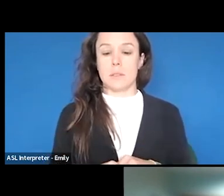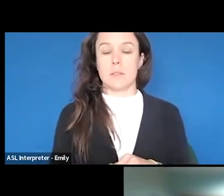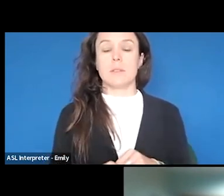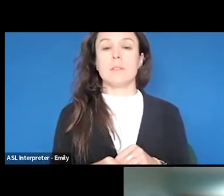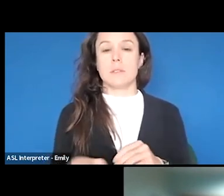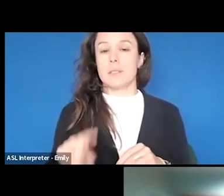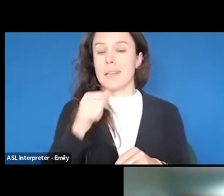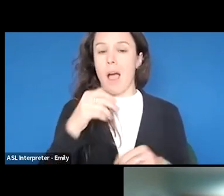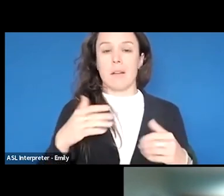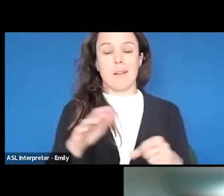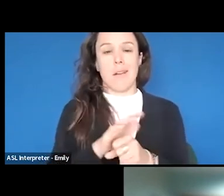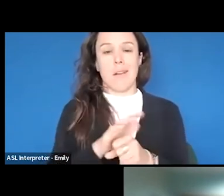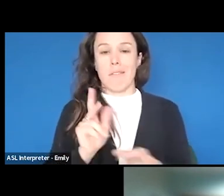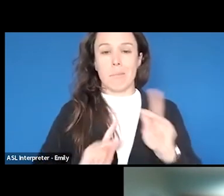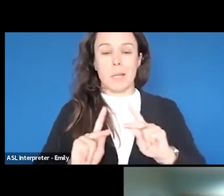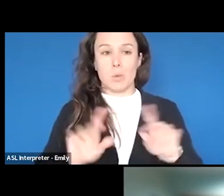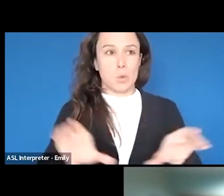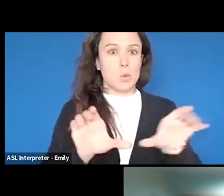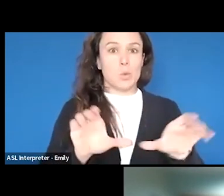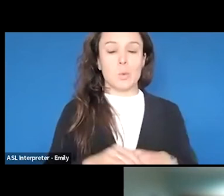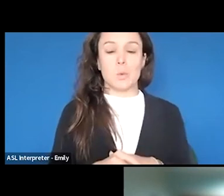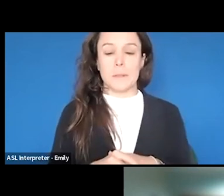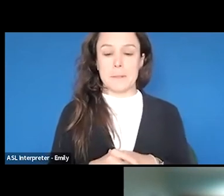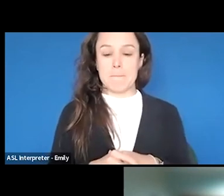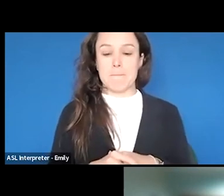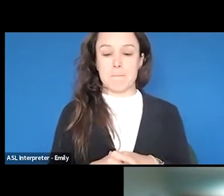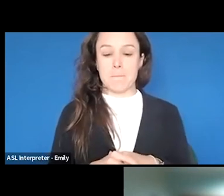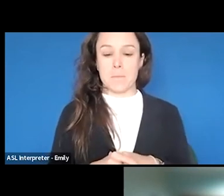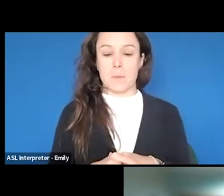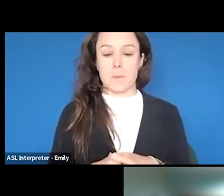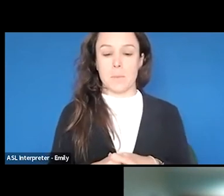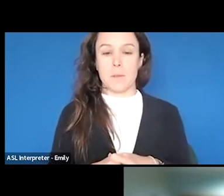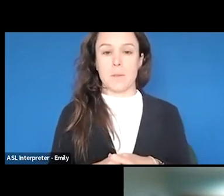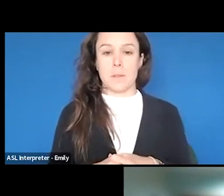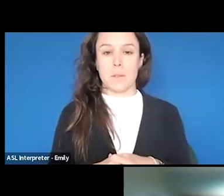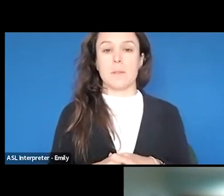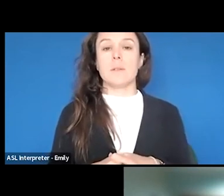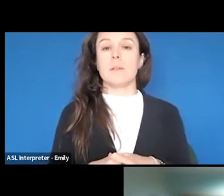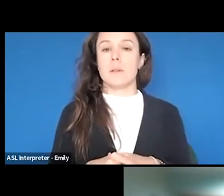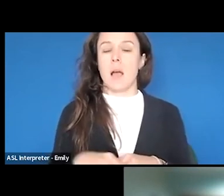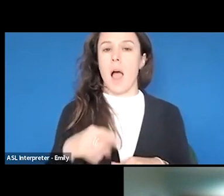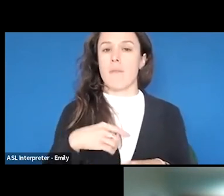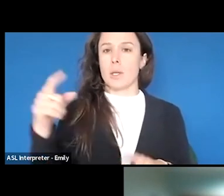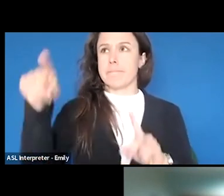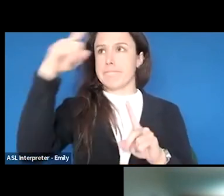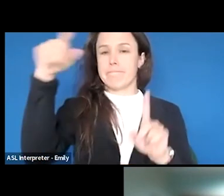manpower for and I'm very very optimistic about where we're going to go with AI.